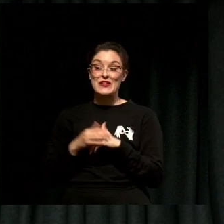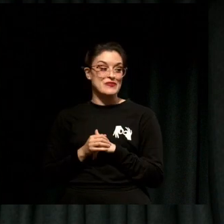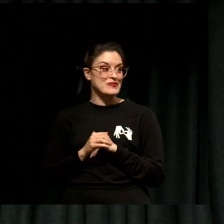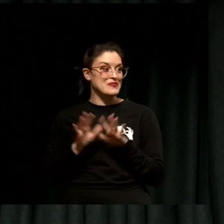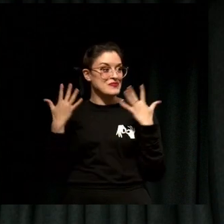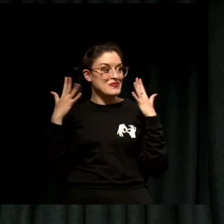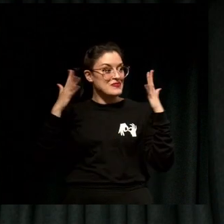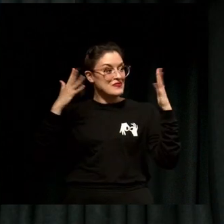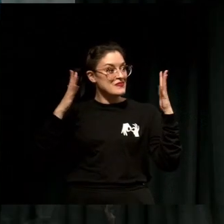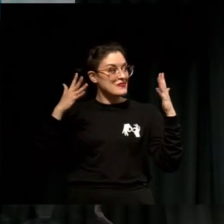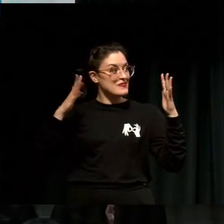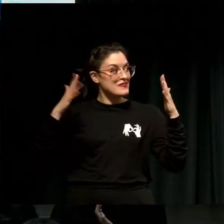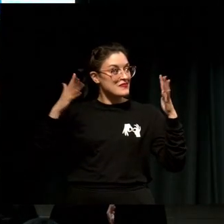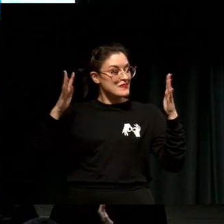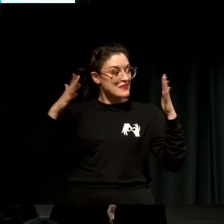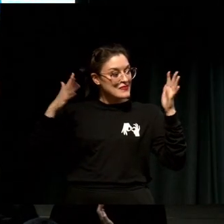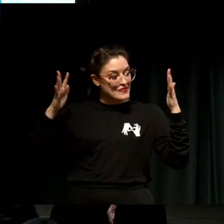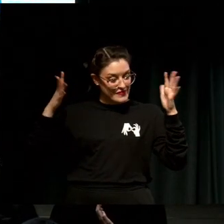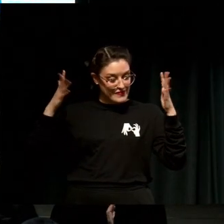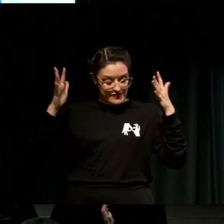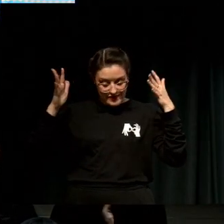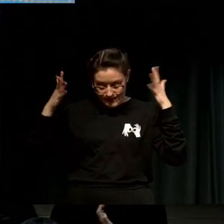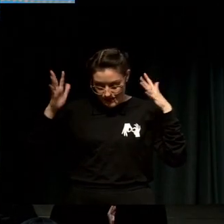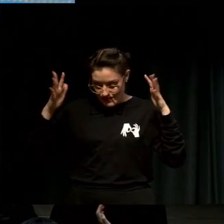Thank you.